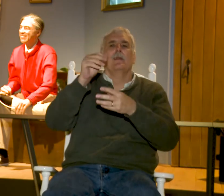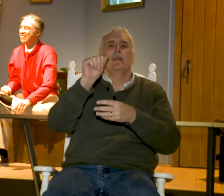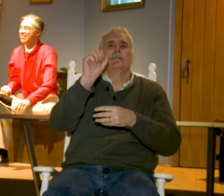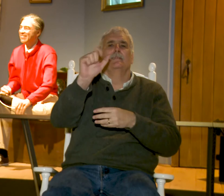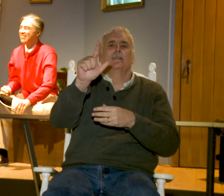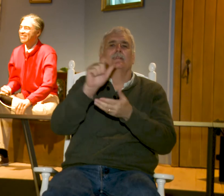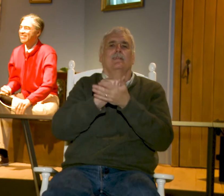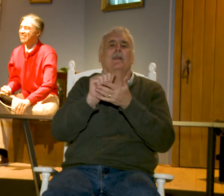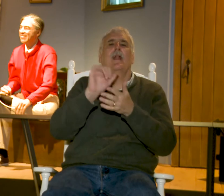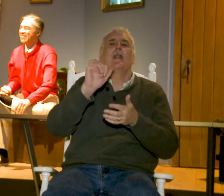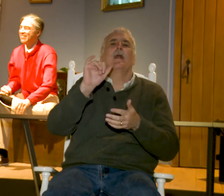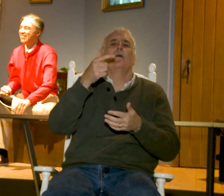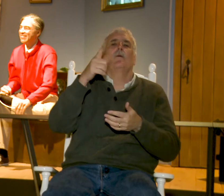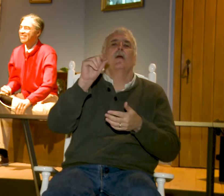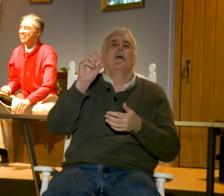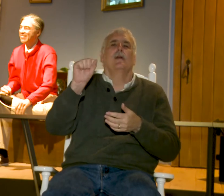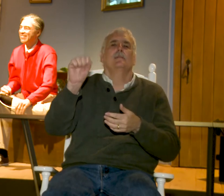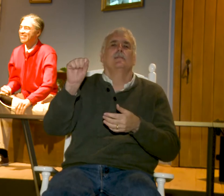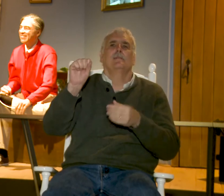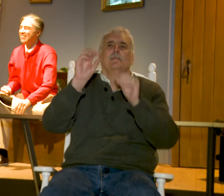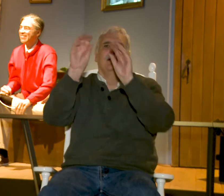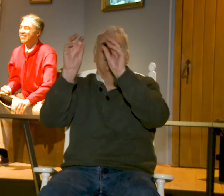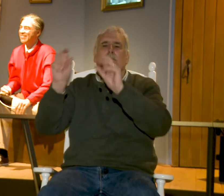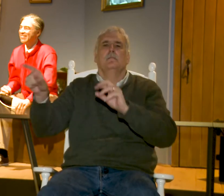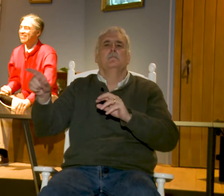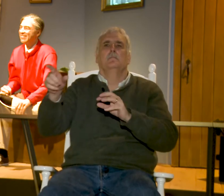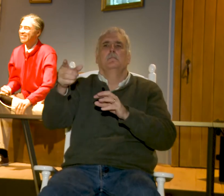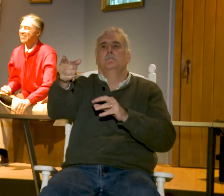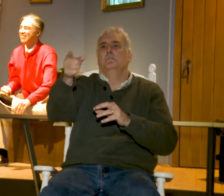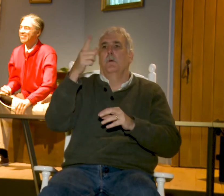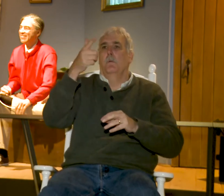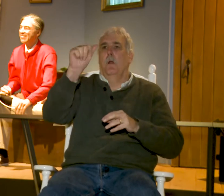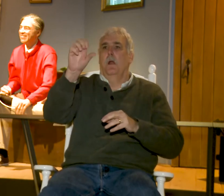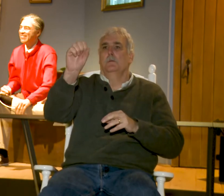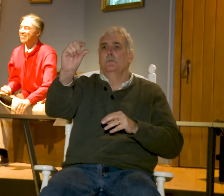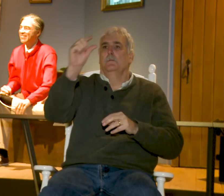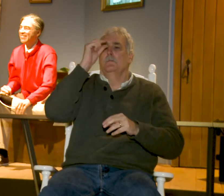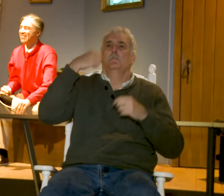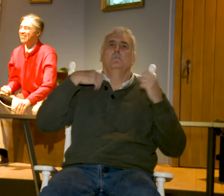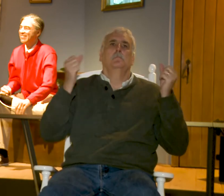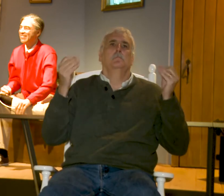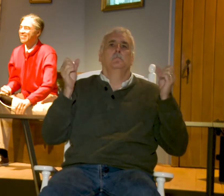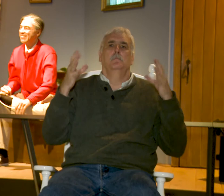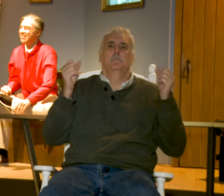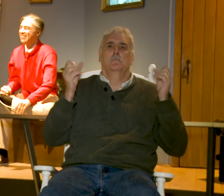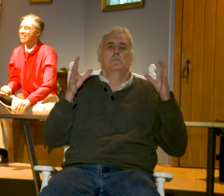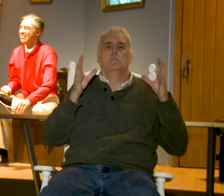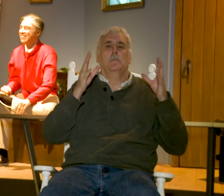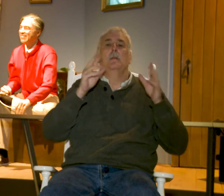needed to be written in ASL like GLOSS. When the actors read the ASL GLOSS they would sign fluently.